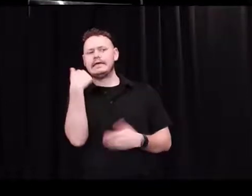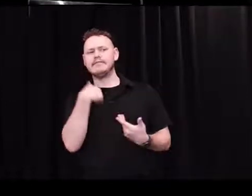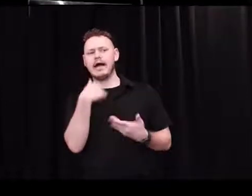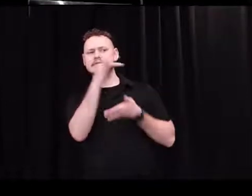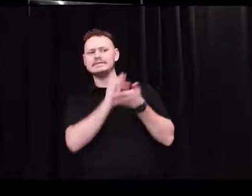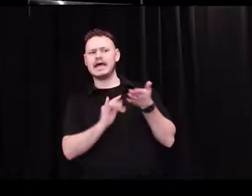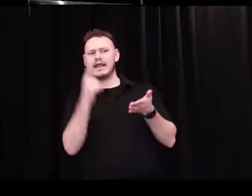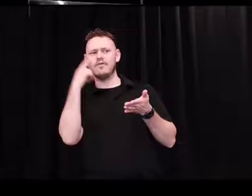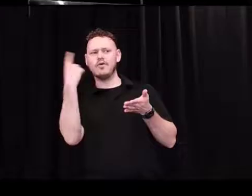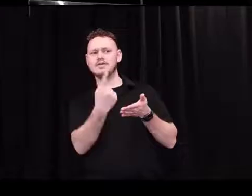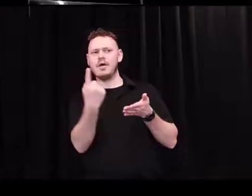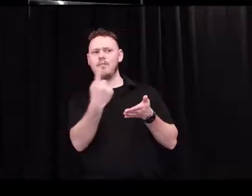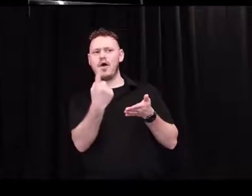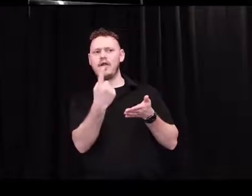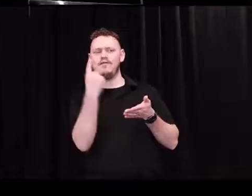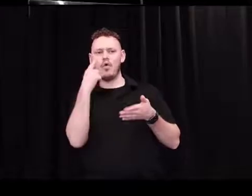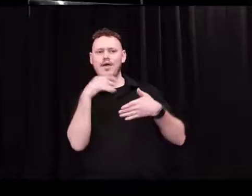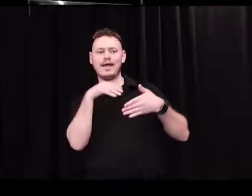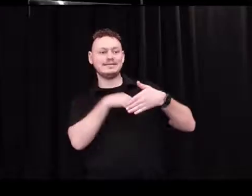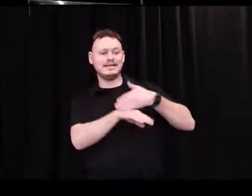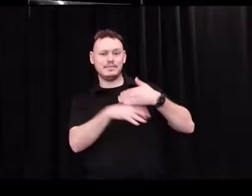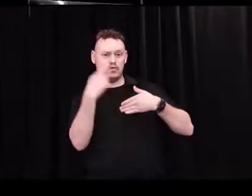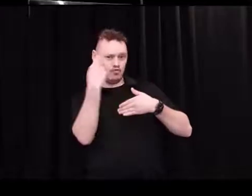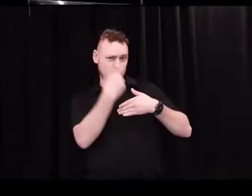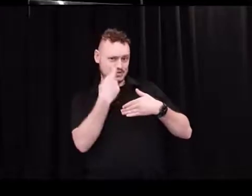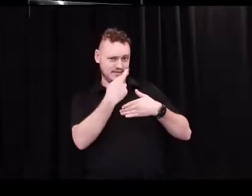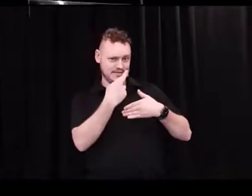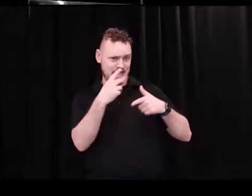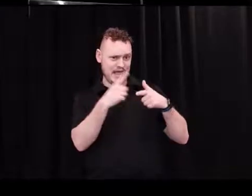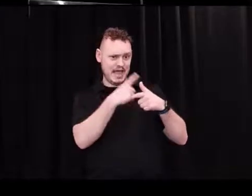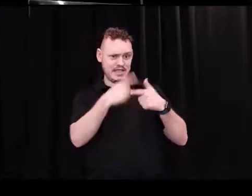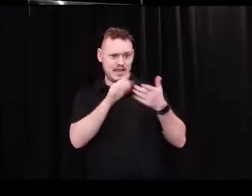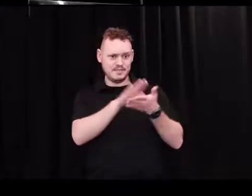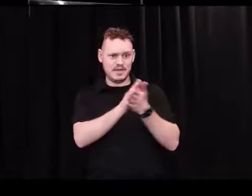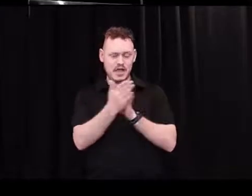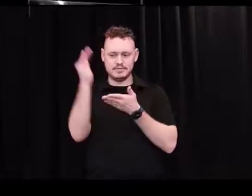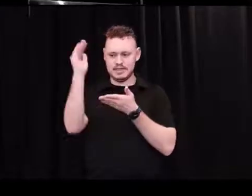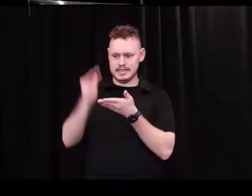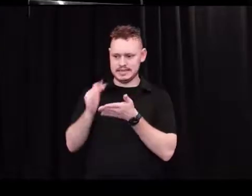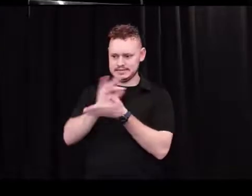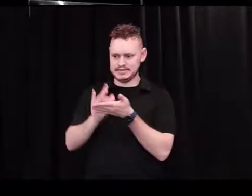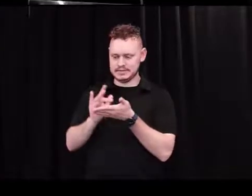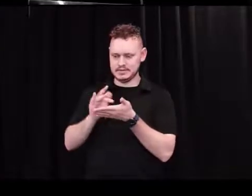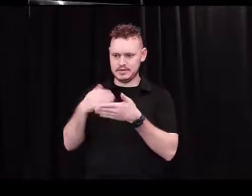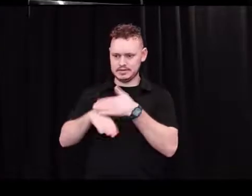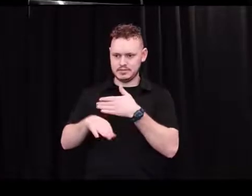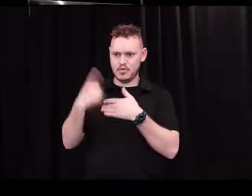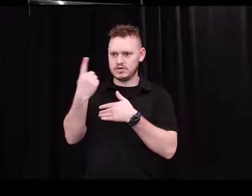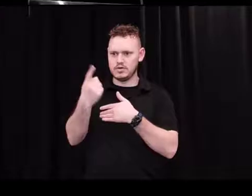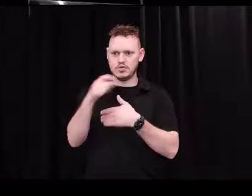access for accessibility reasons and it becomes less accessible for someone who doesn't need the accessibility? [Karl] Right.